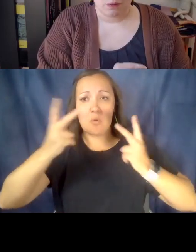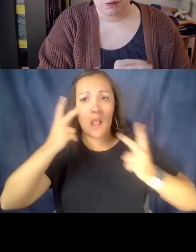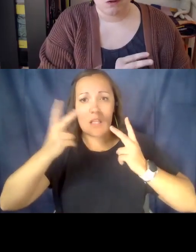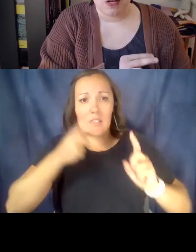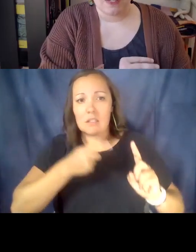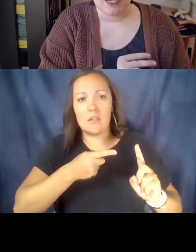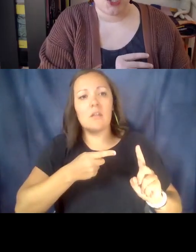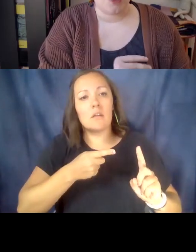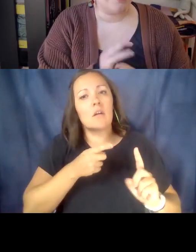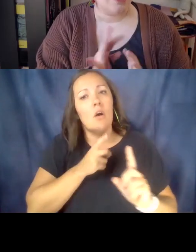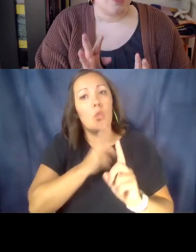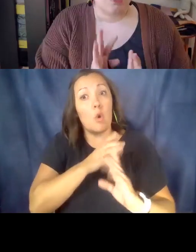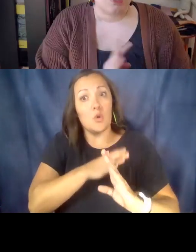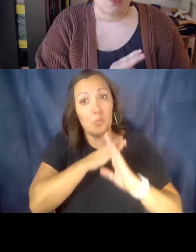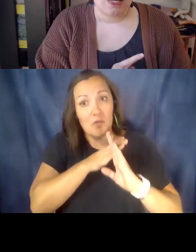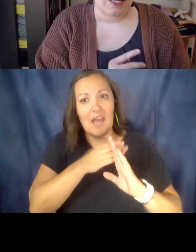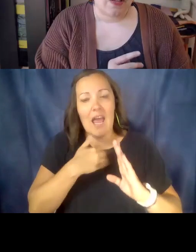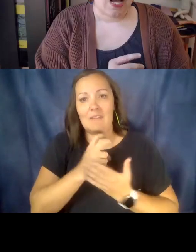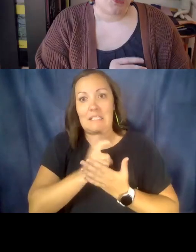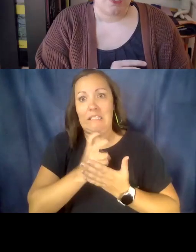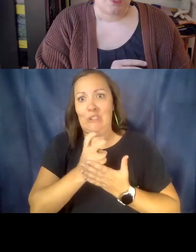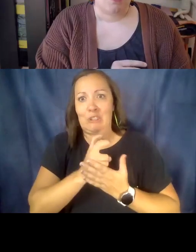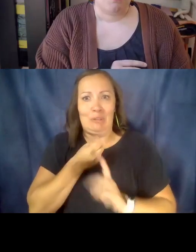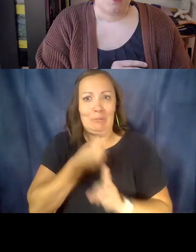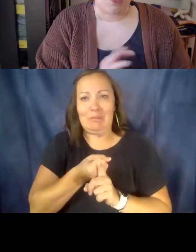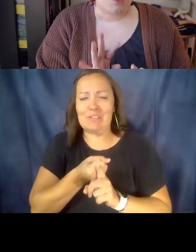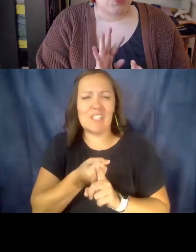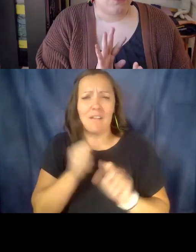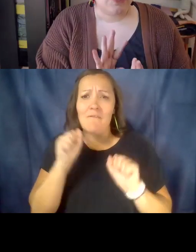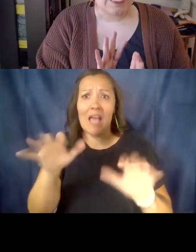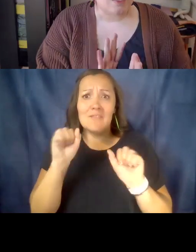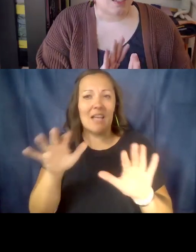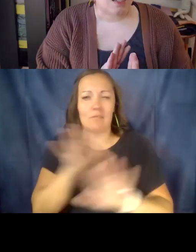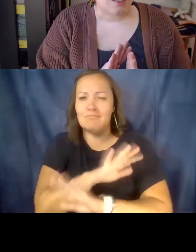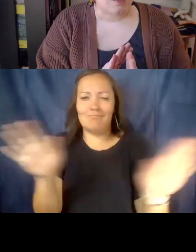people from having seizures, just don't make things flash. There are a bunch of neat